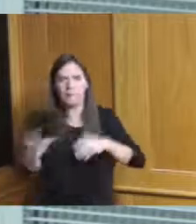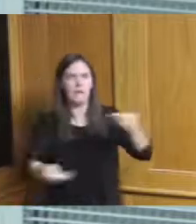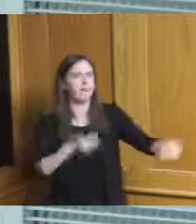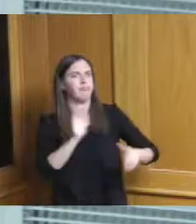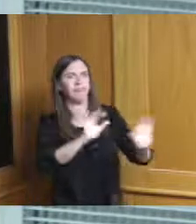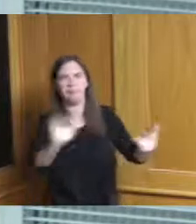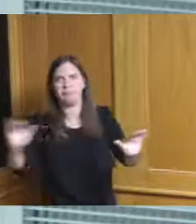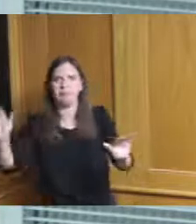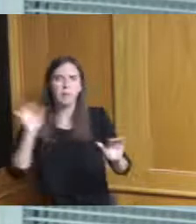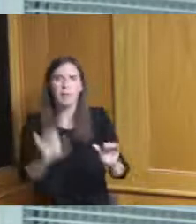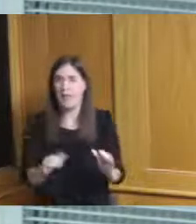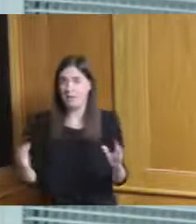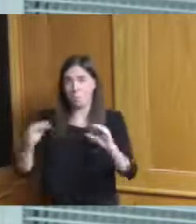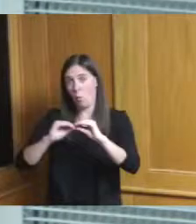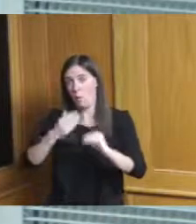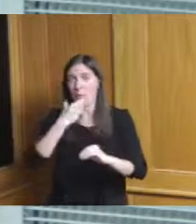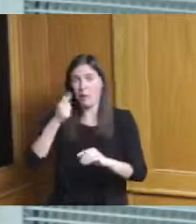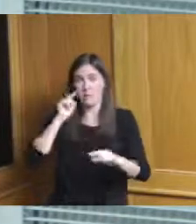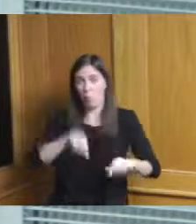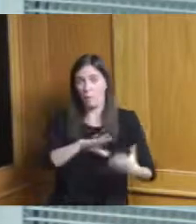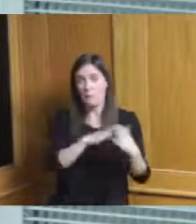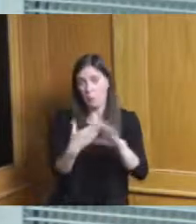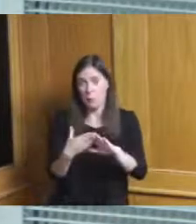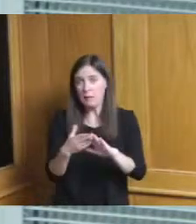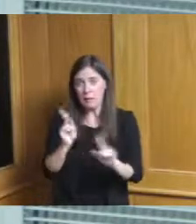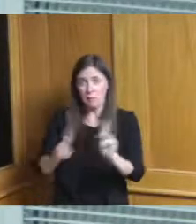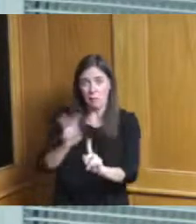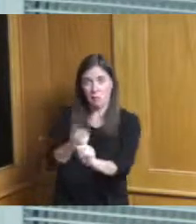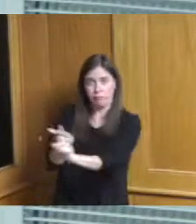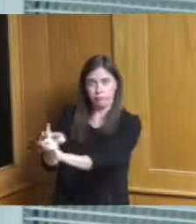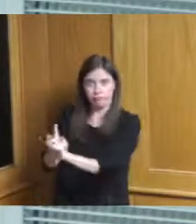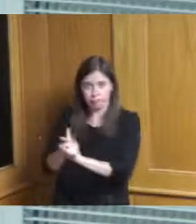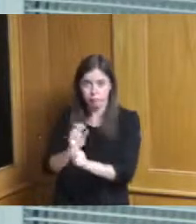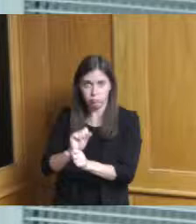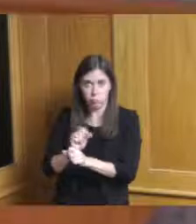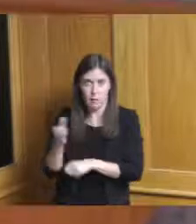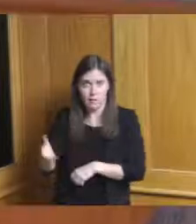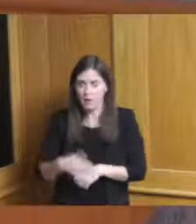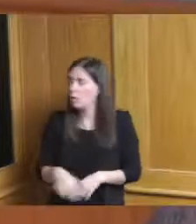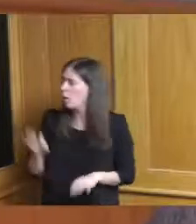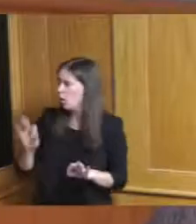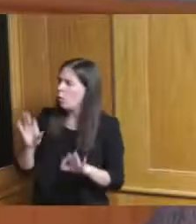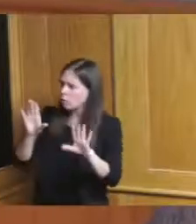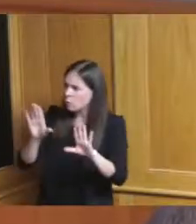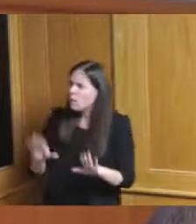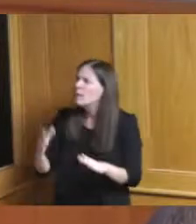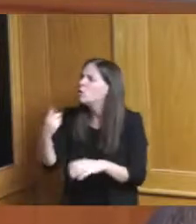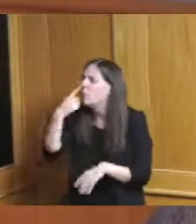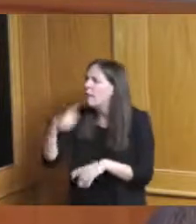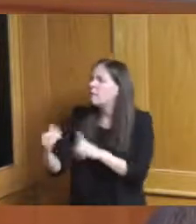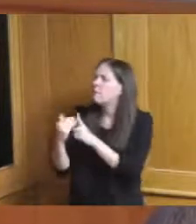more jobs for the community yeah it's great could you also just remind me what is the average term